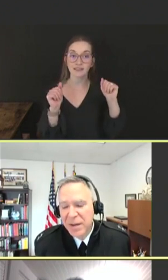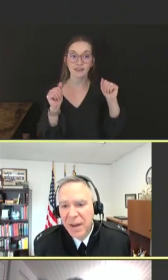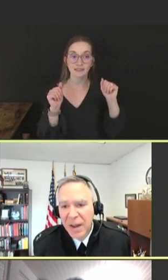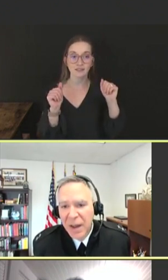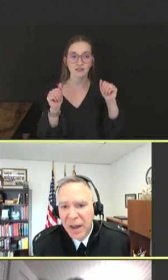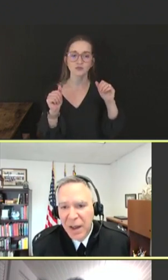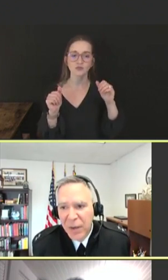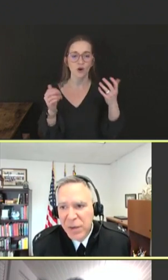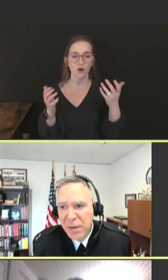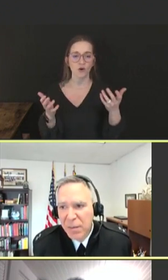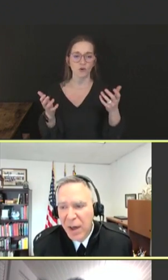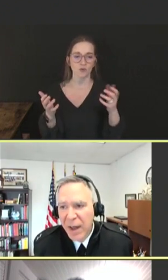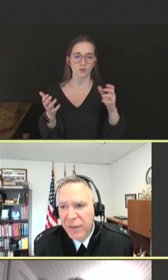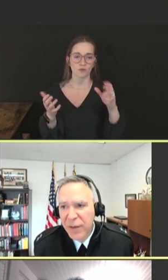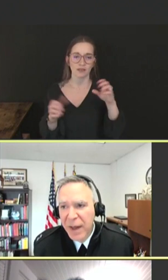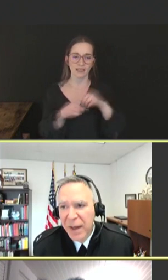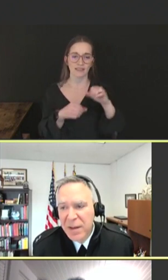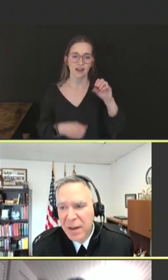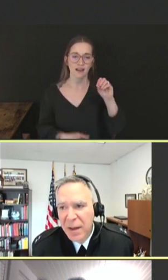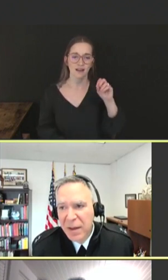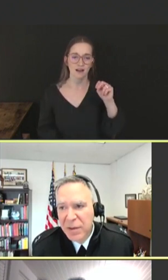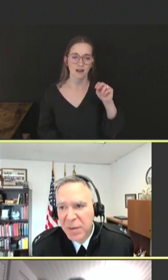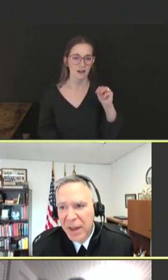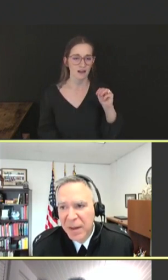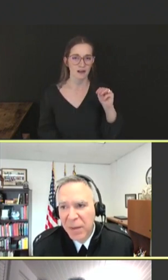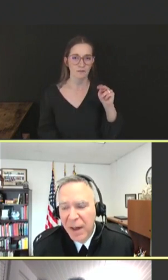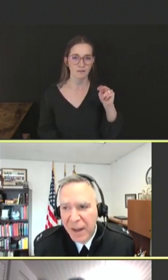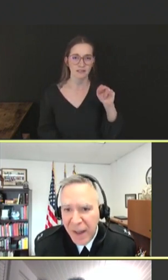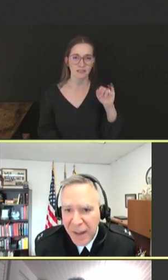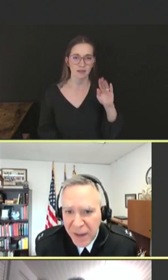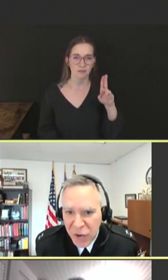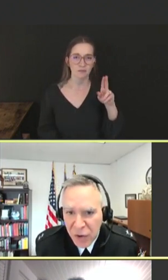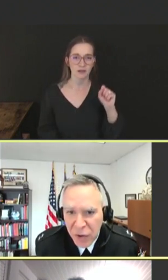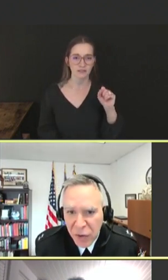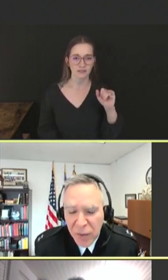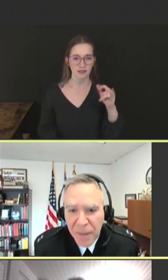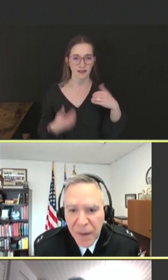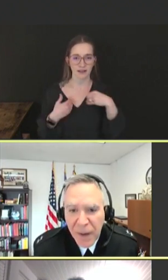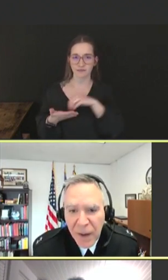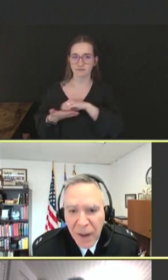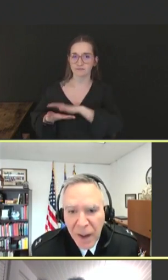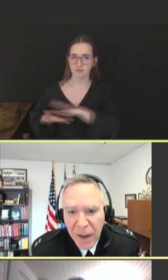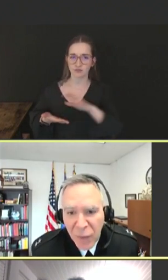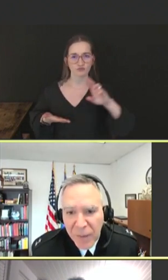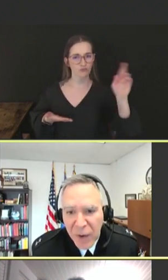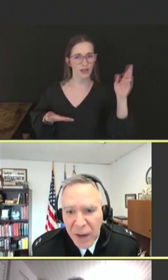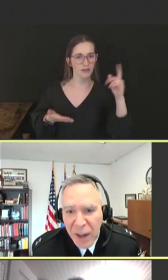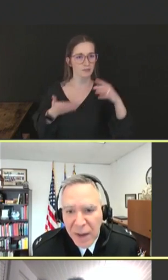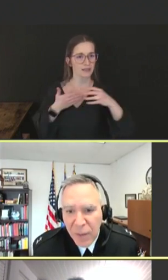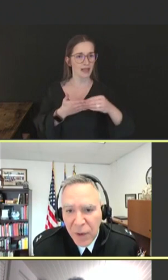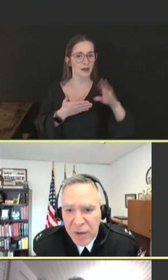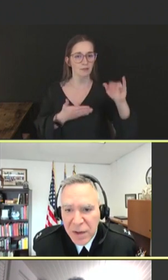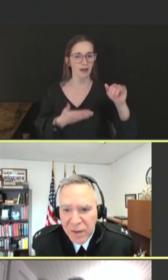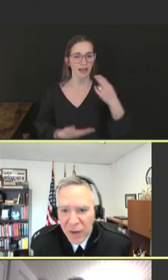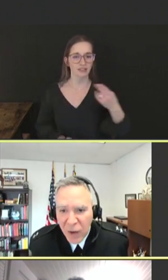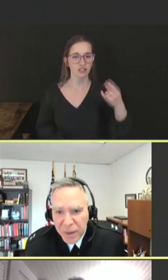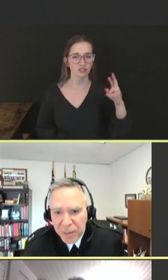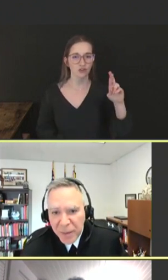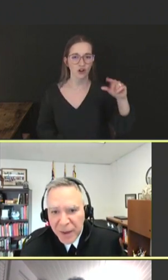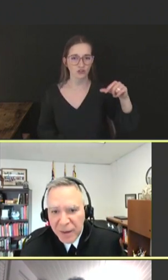there was a mark out for that, to be led by AHRQ. Primary care networks to develop, implement,